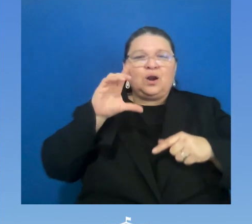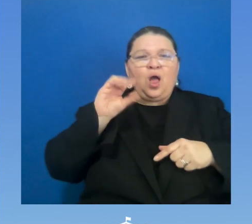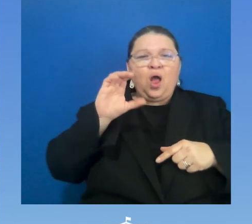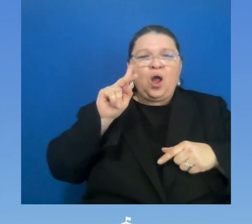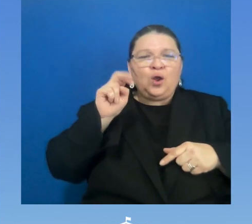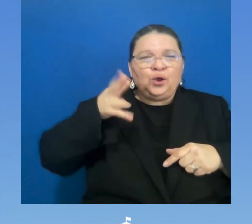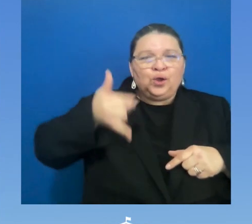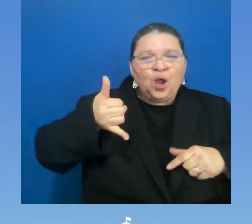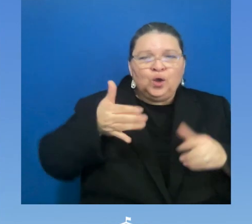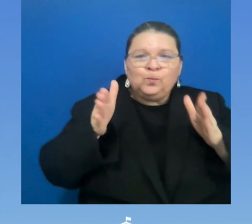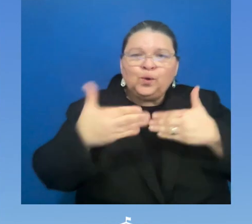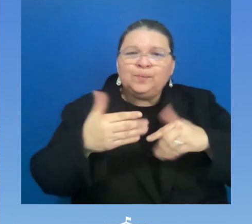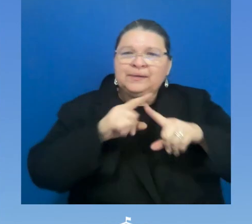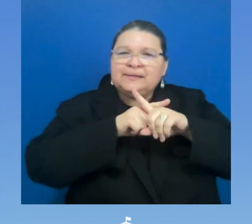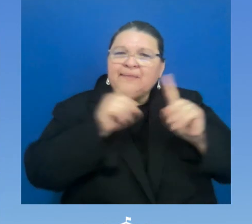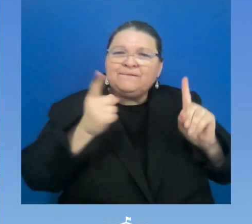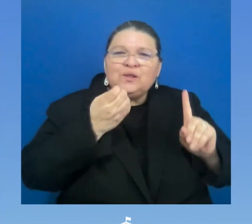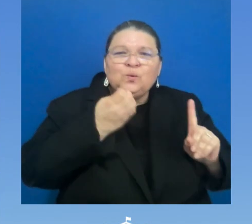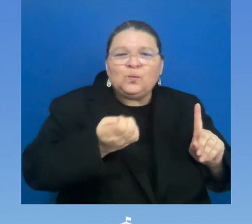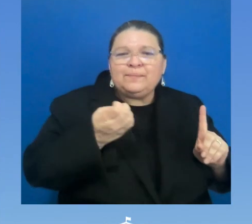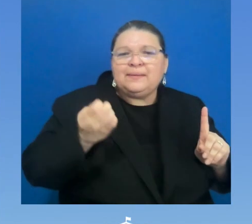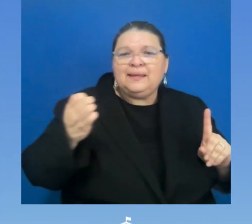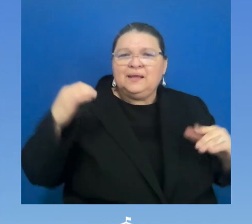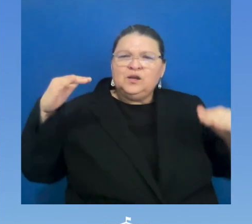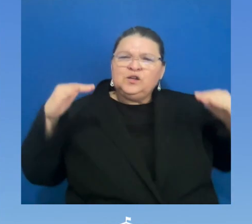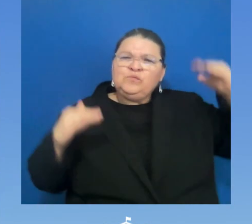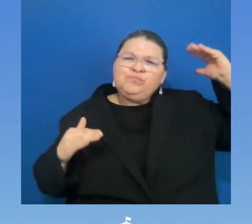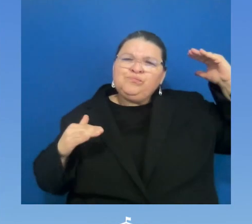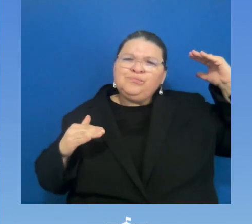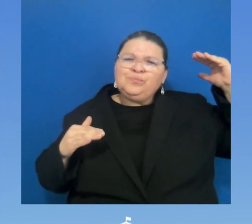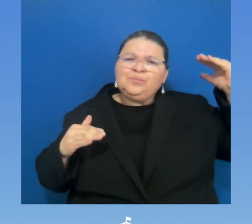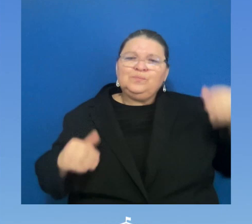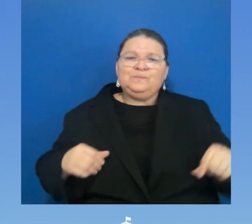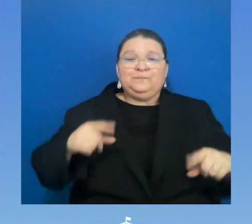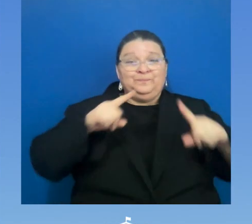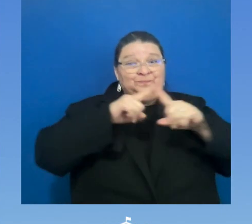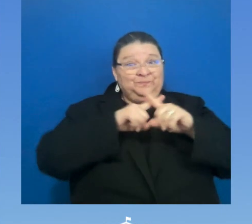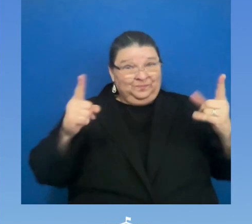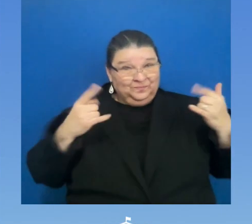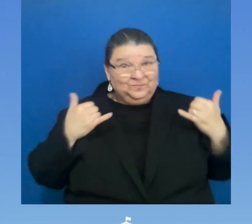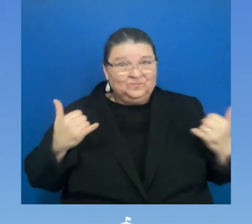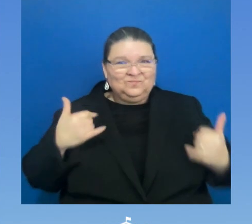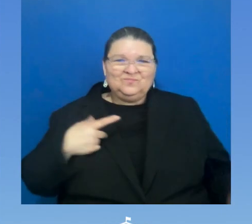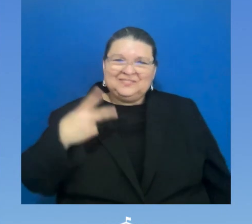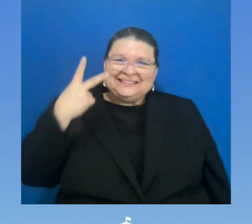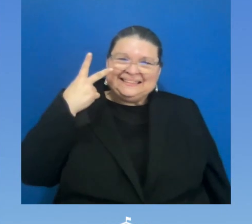And it's good to know that things are changing for the better. So, thank you all very much. For all --